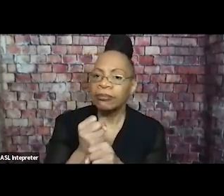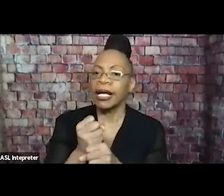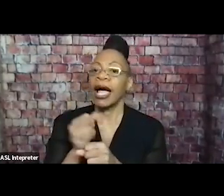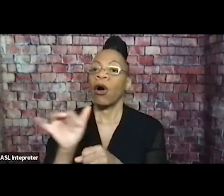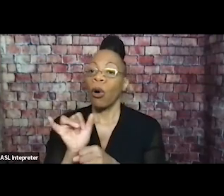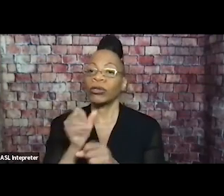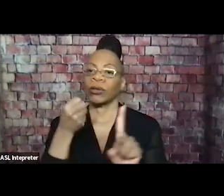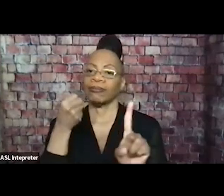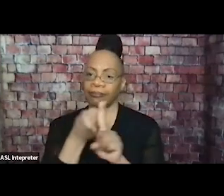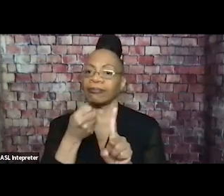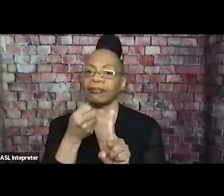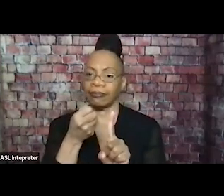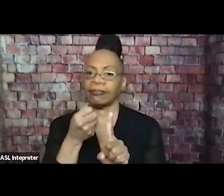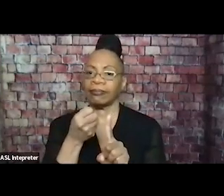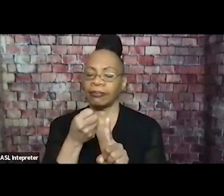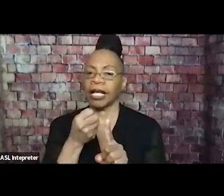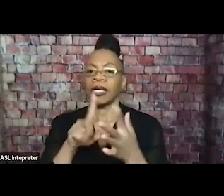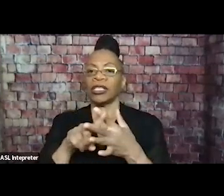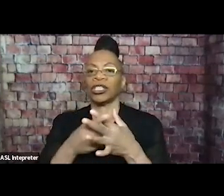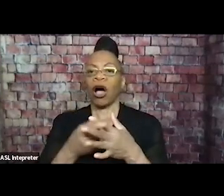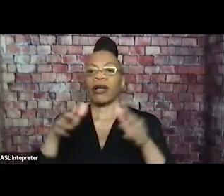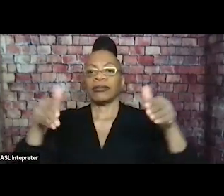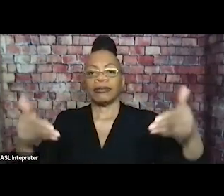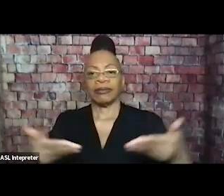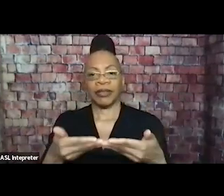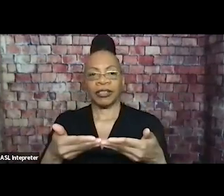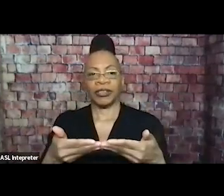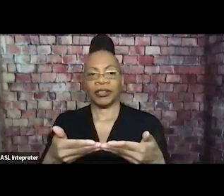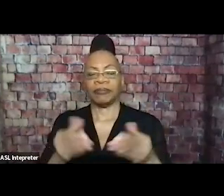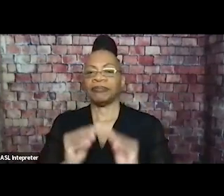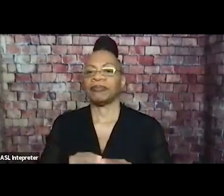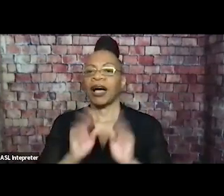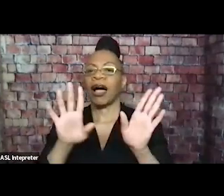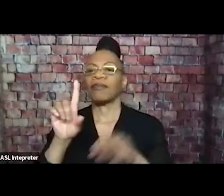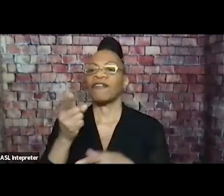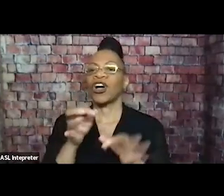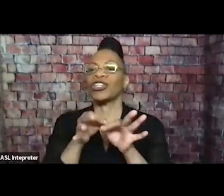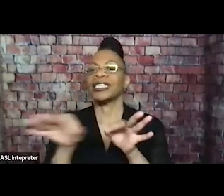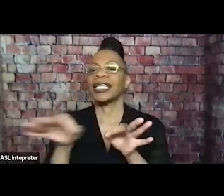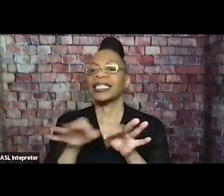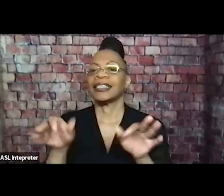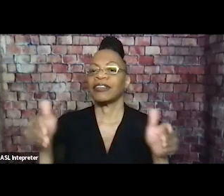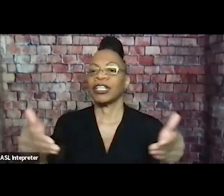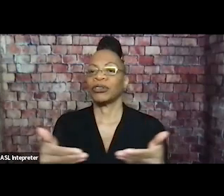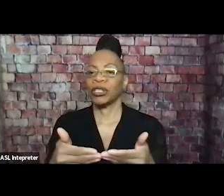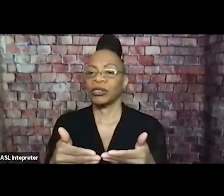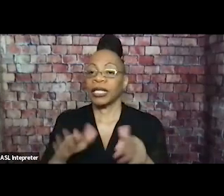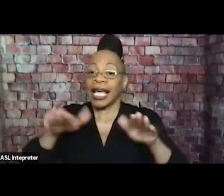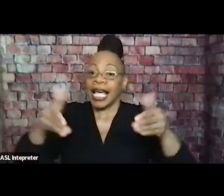So we'll start with the introduction. Obviously, the first sentence of the introduction should be to introduce the applicant